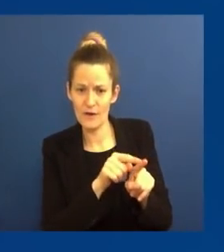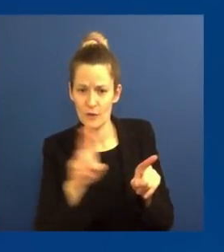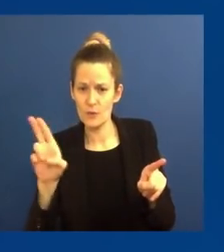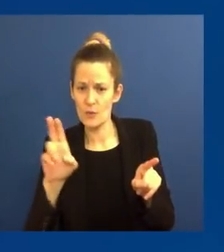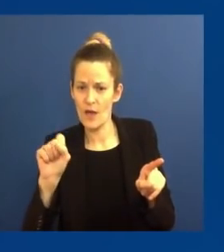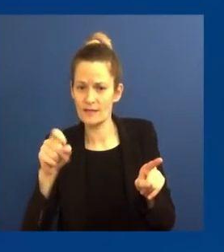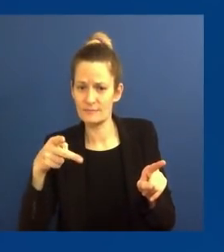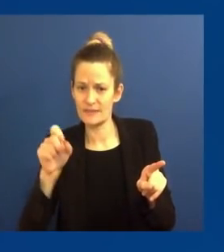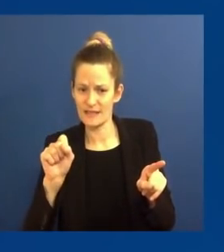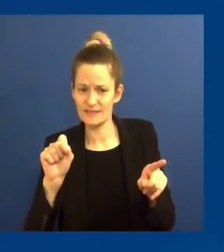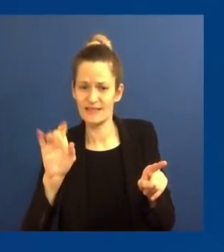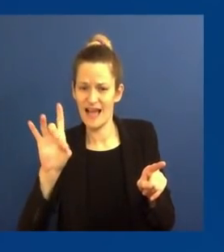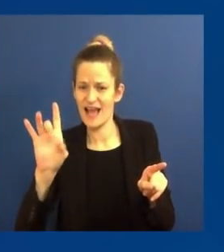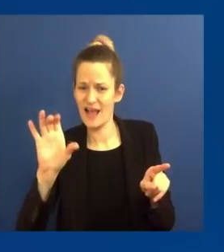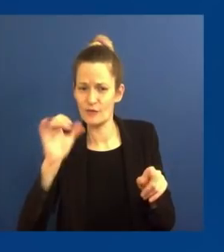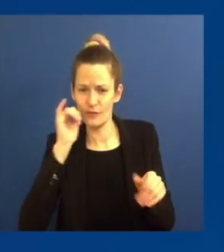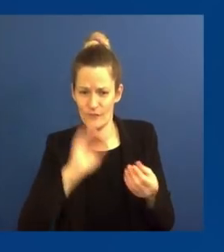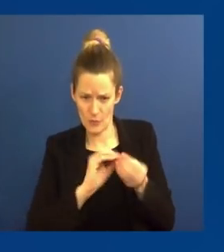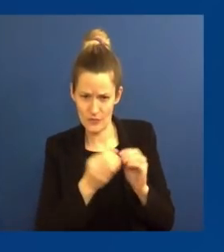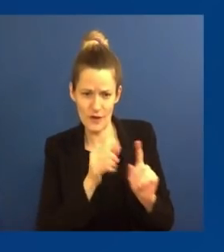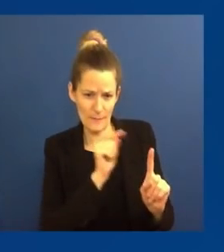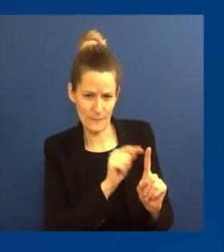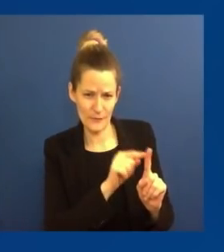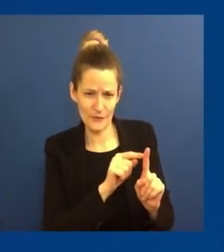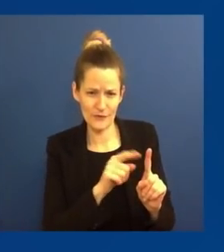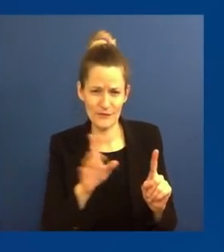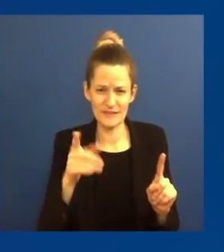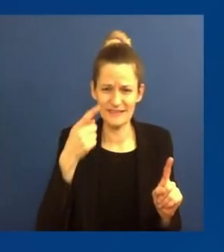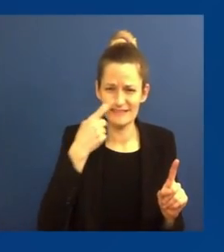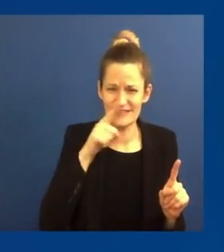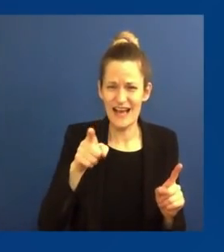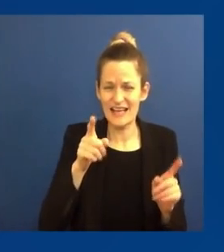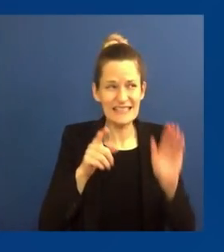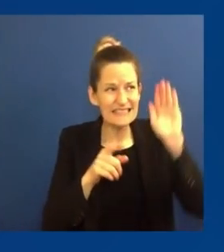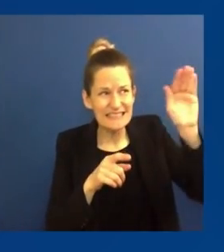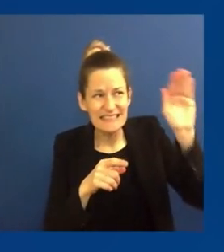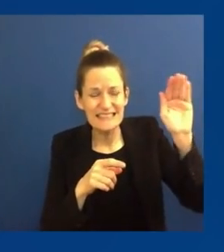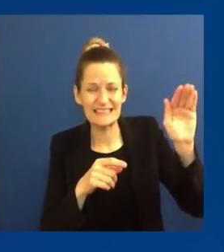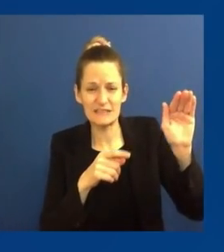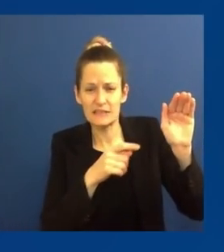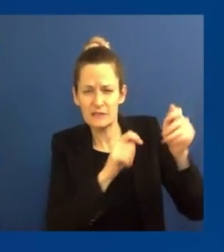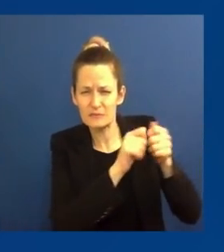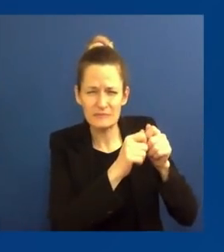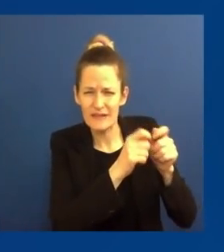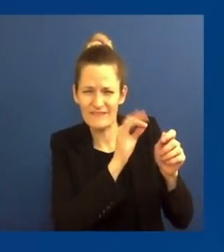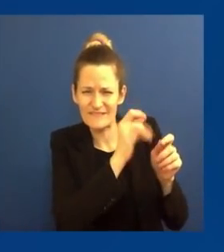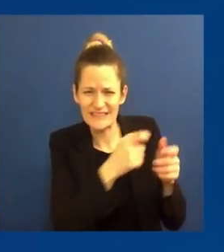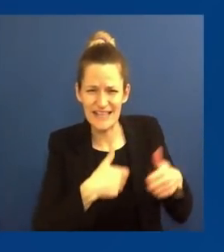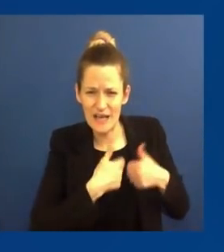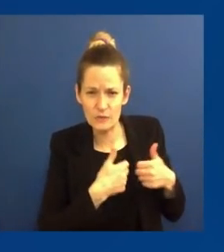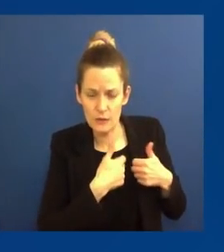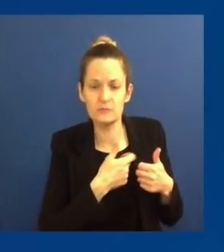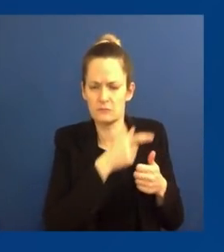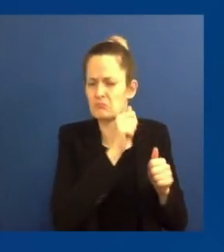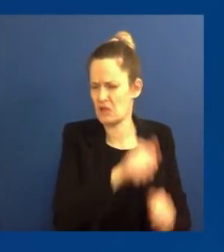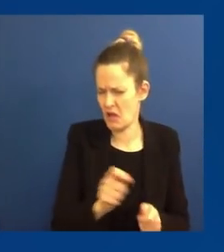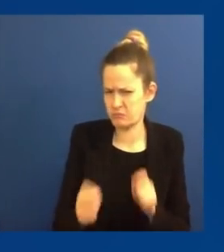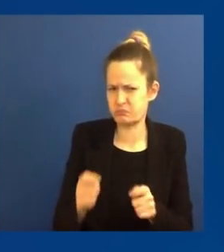Over to you, Dr. Walensky. Dr. Walensky: Yeah, thank you, Josh. So, we are starting to see steep declines in areas that were first peaking.